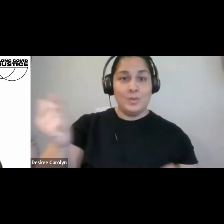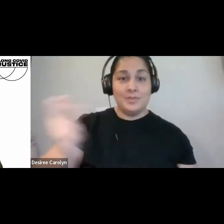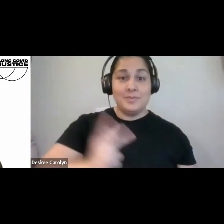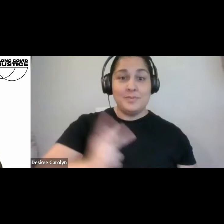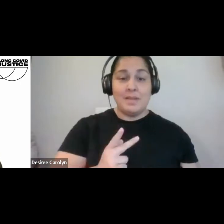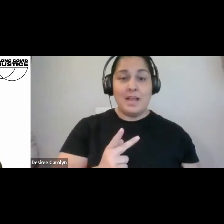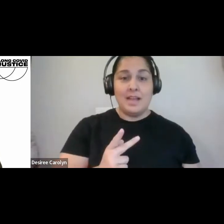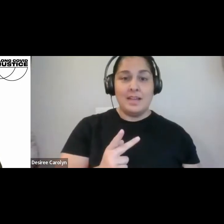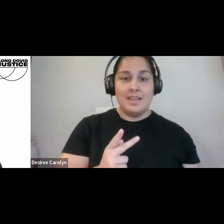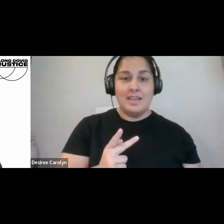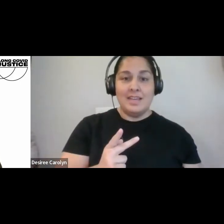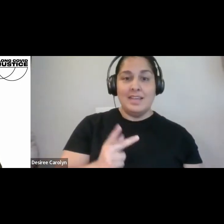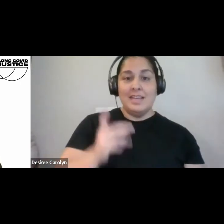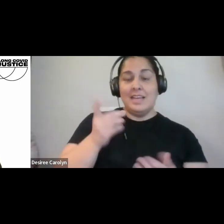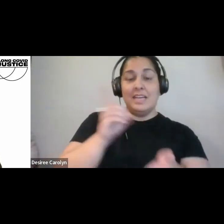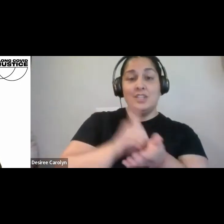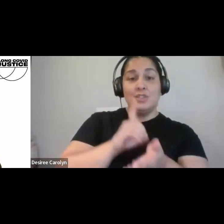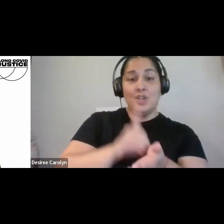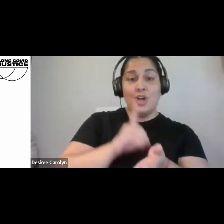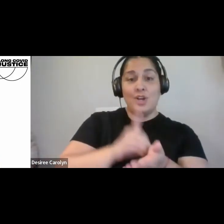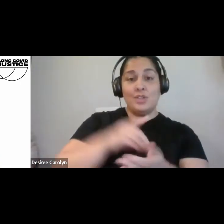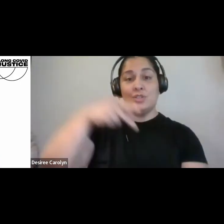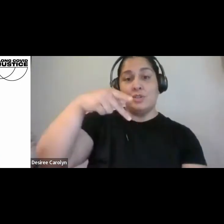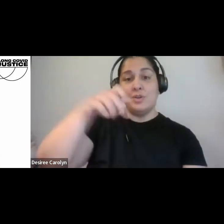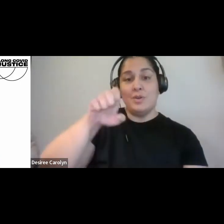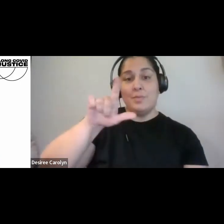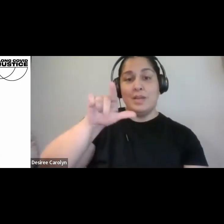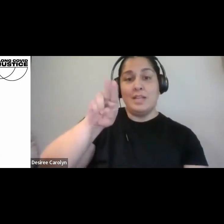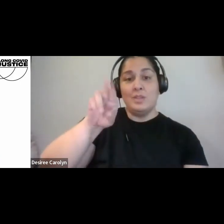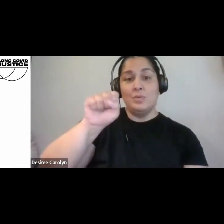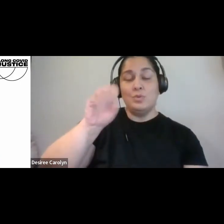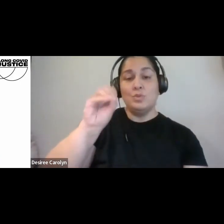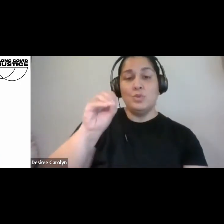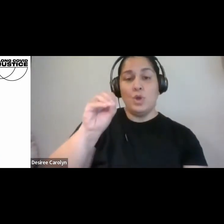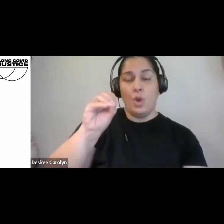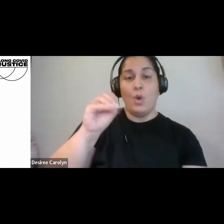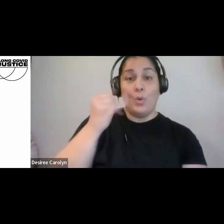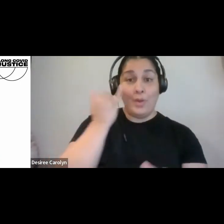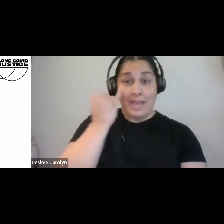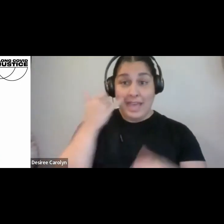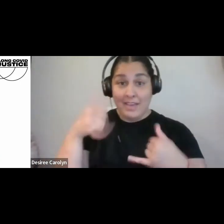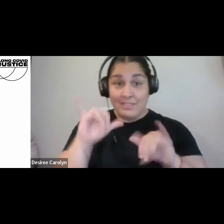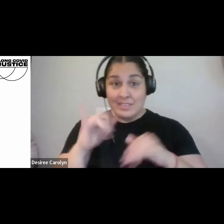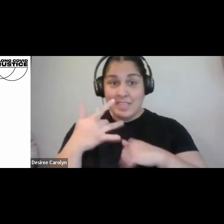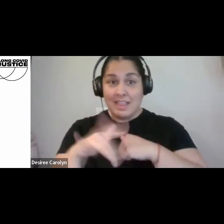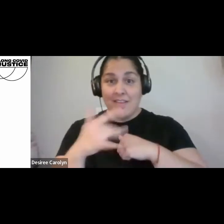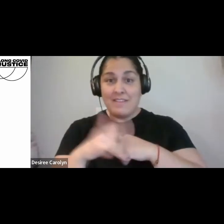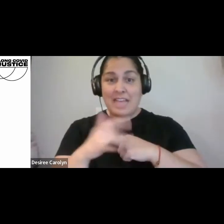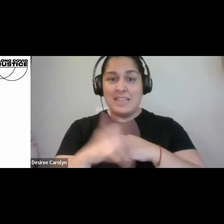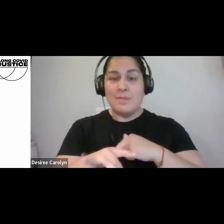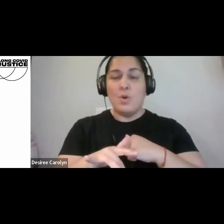Dr. Peluso if he's still available because he has some slides on MPV or Mpox that